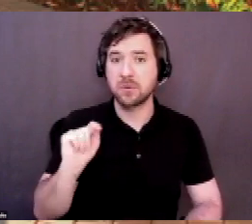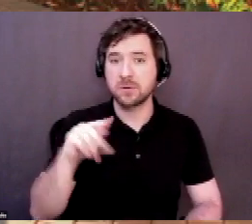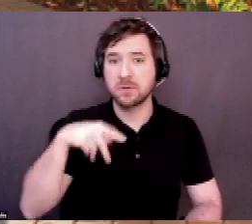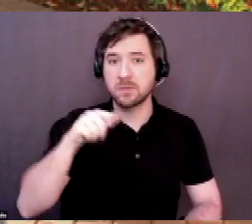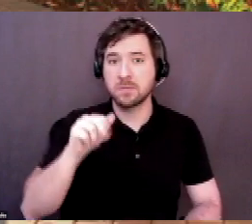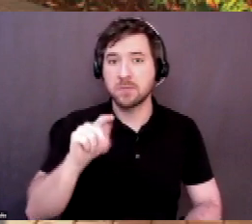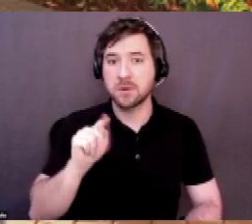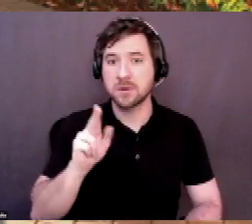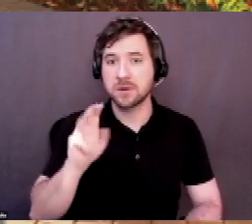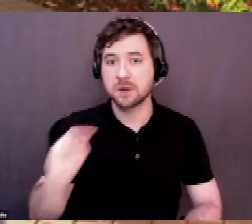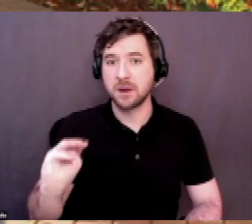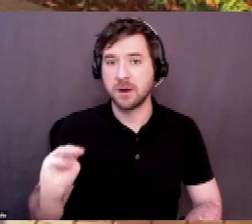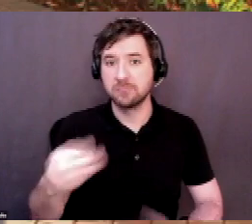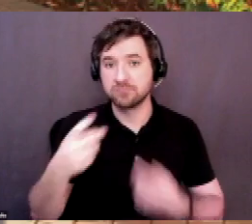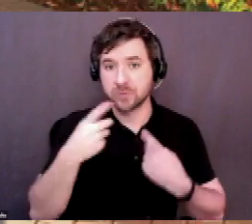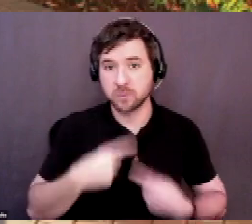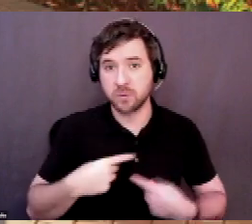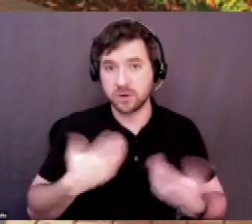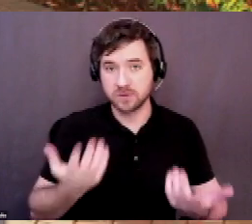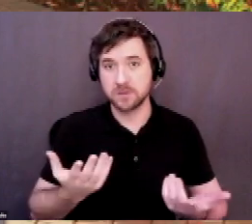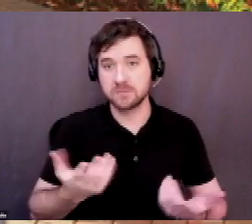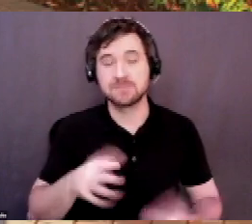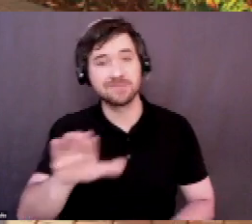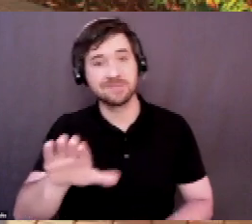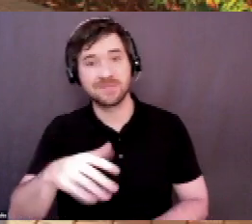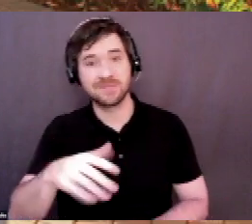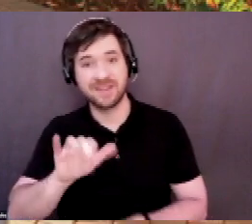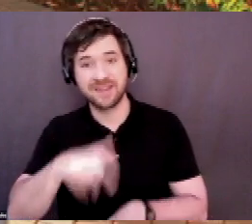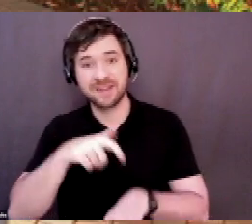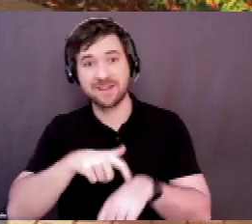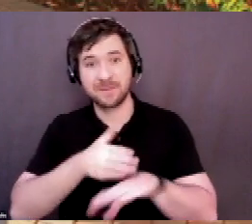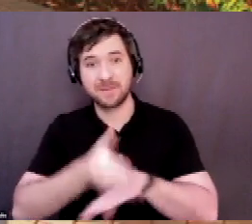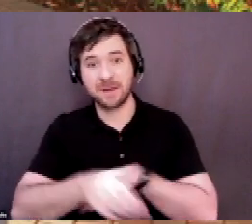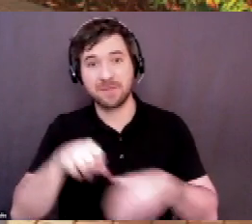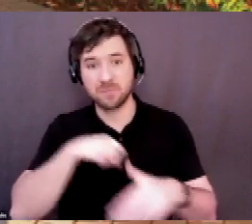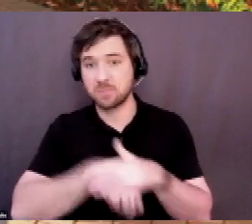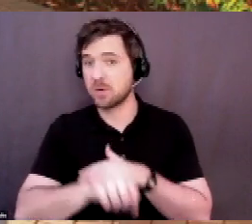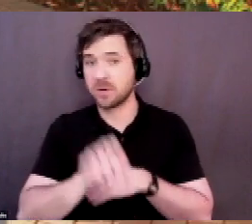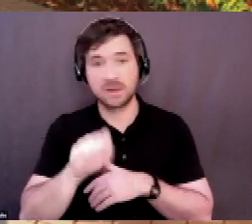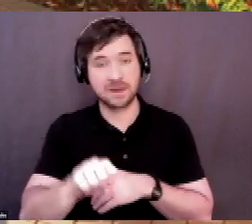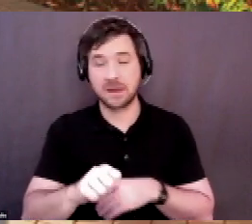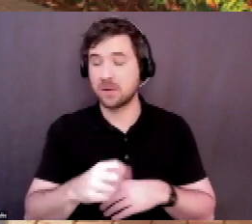time after birth can be so fraught and so emotional.